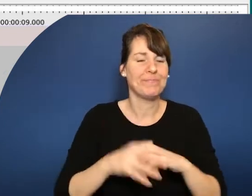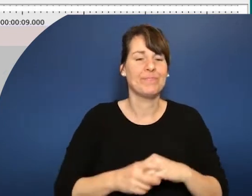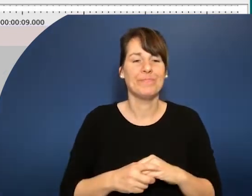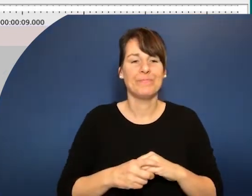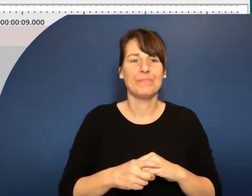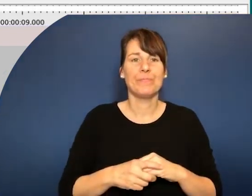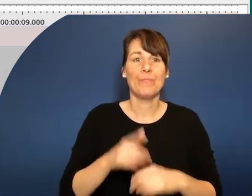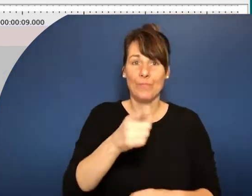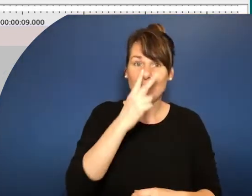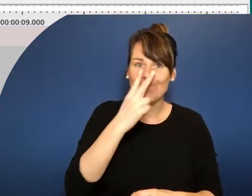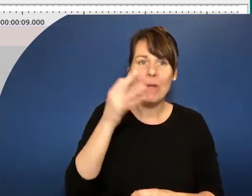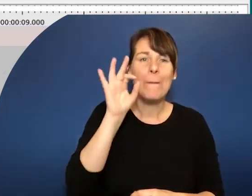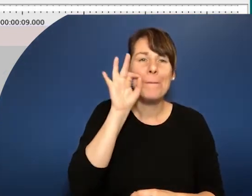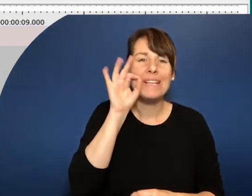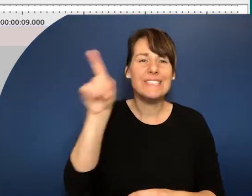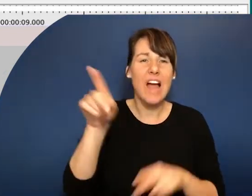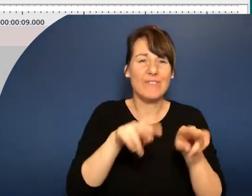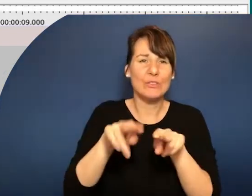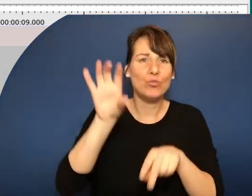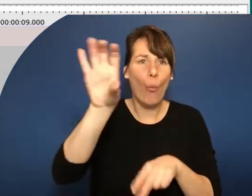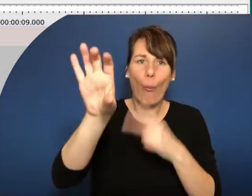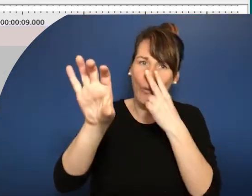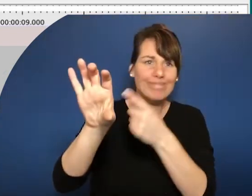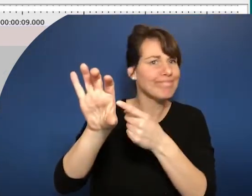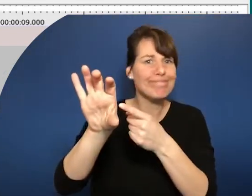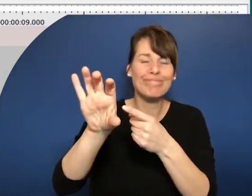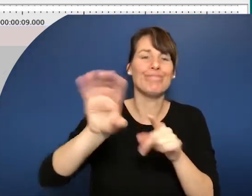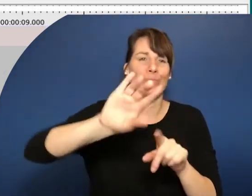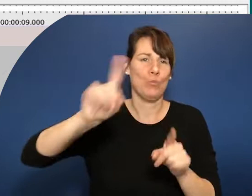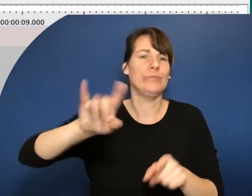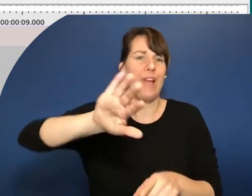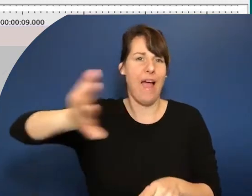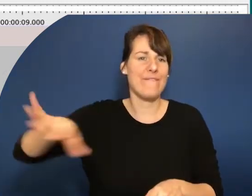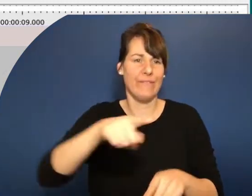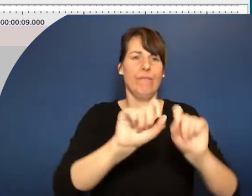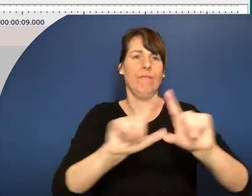You will not see me because I had to take out my video to optimize the playing